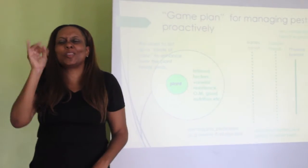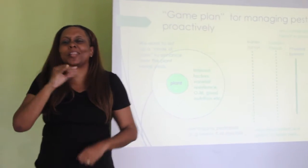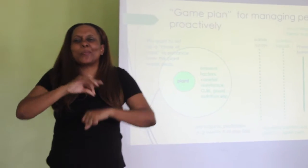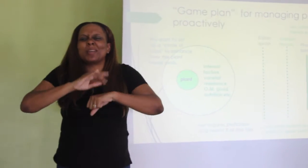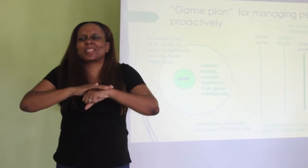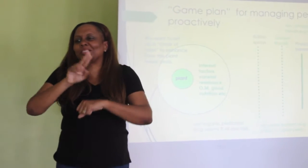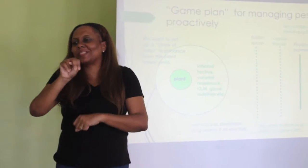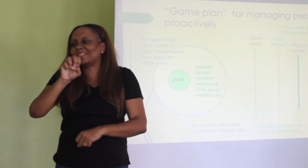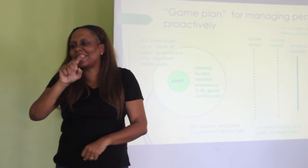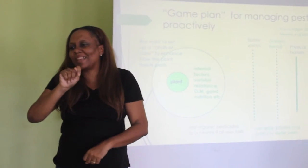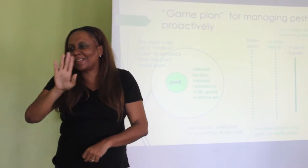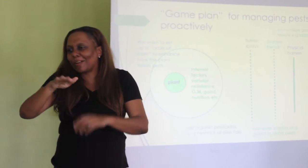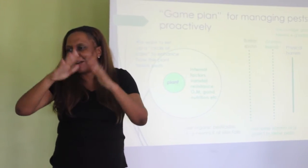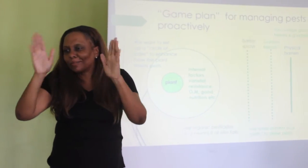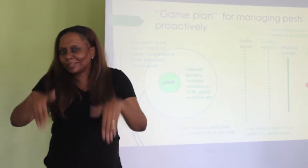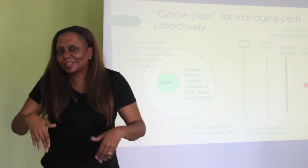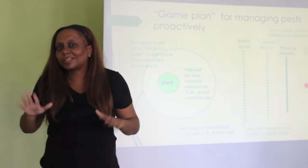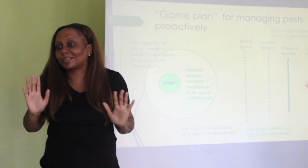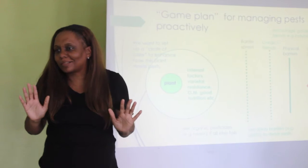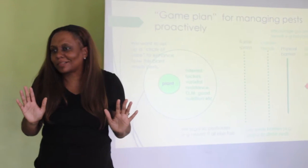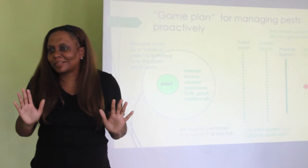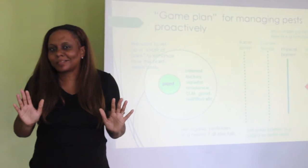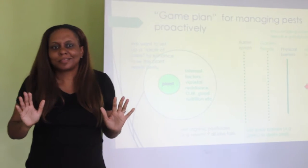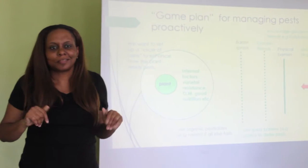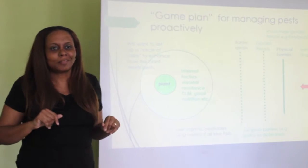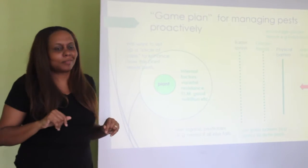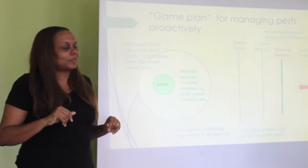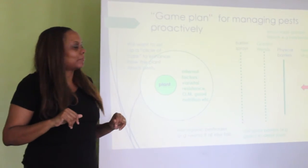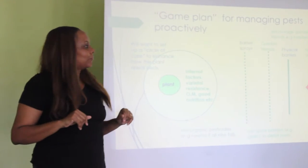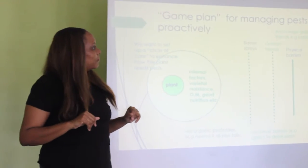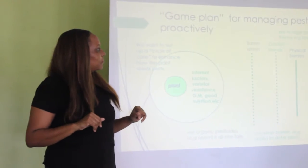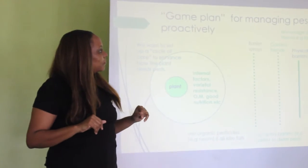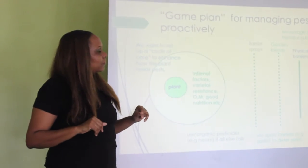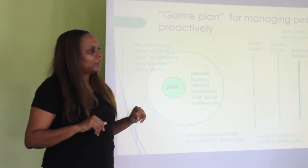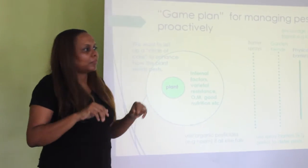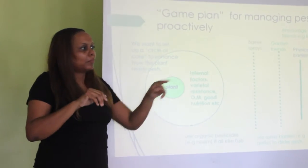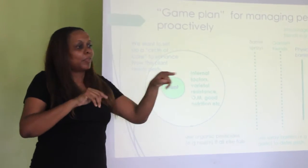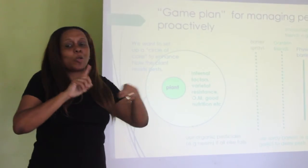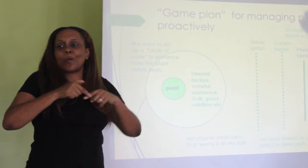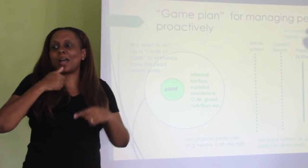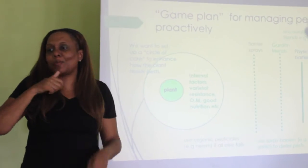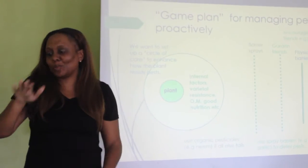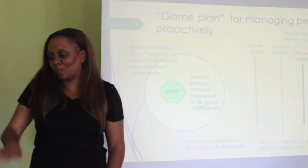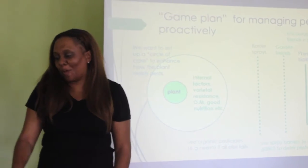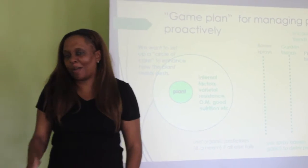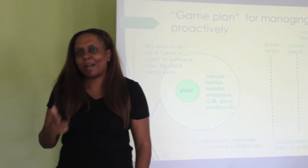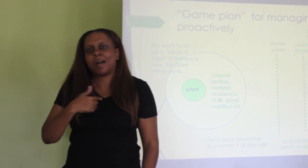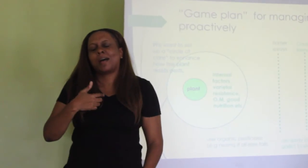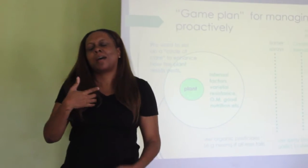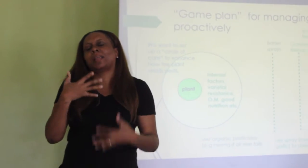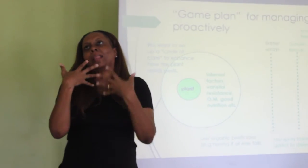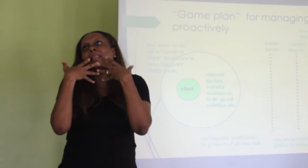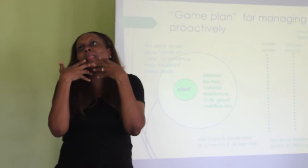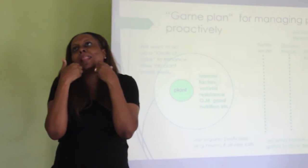right now as i said before this week when it was small i love butterflies with pretty butterflies